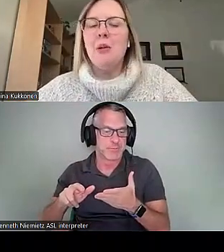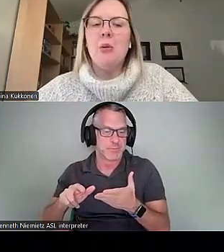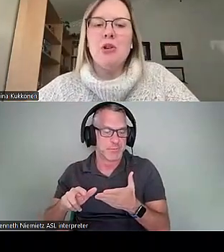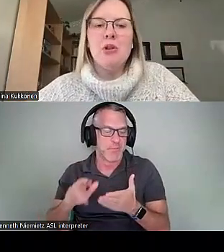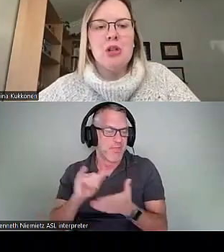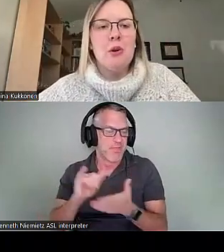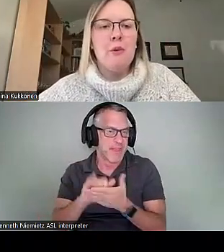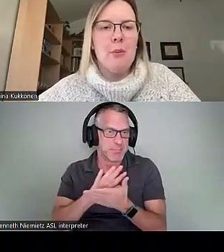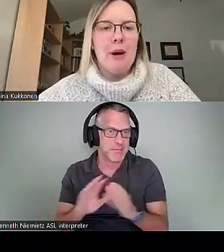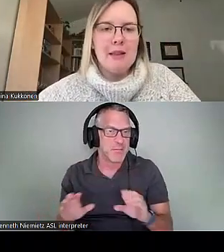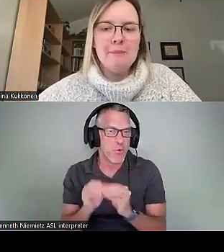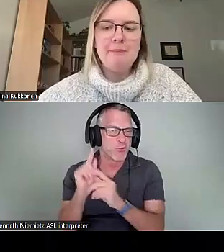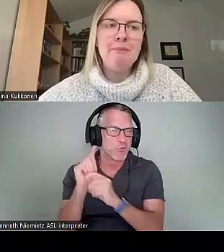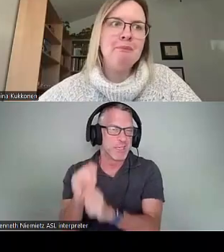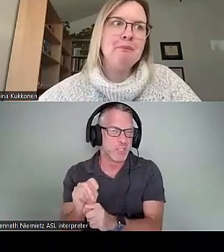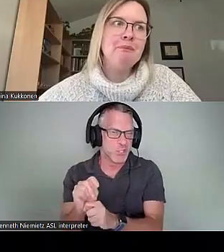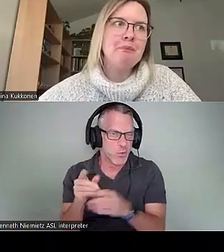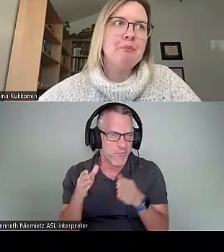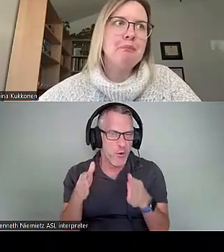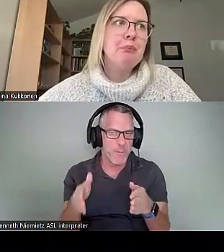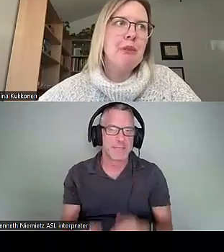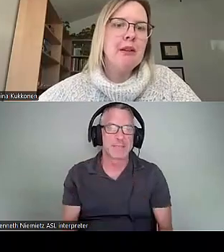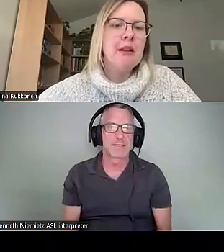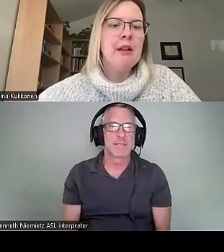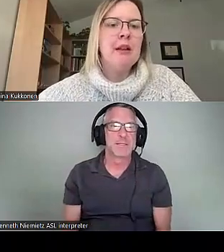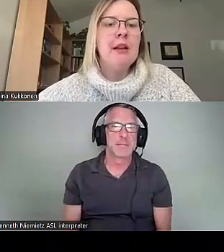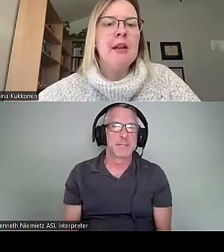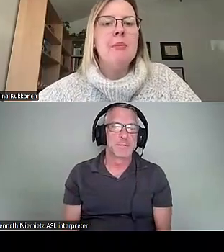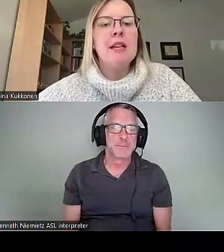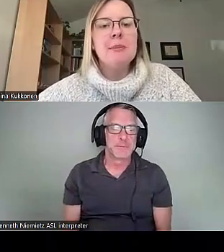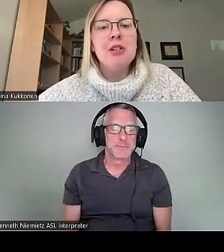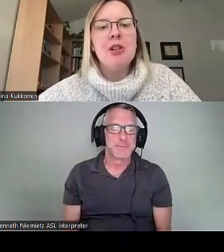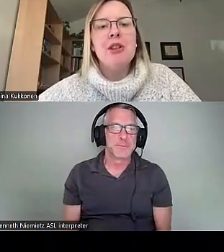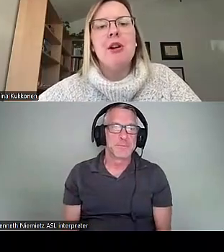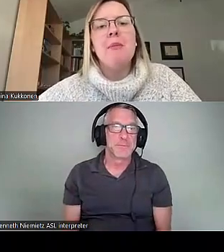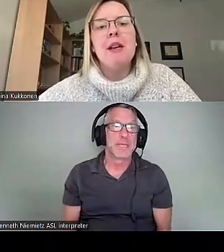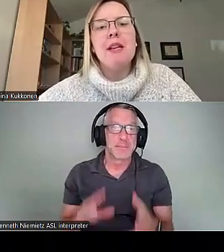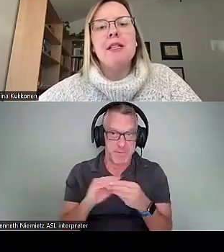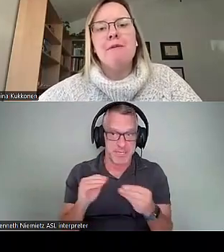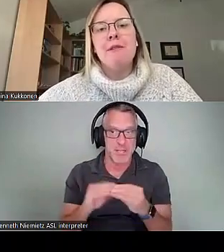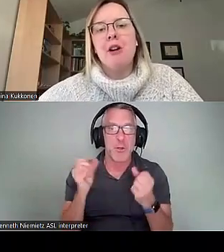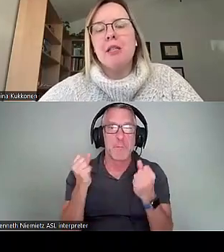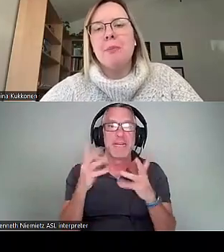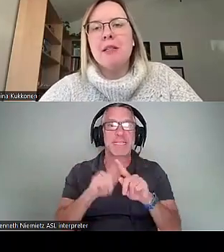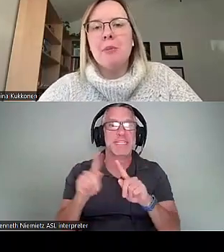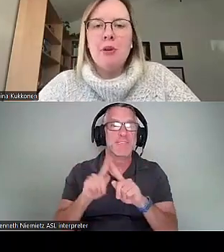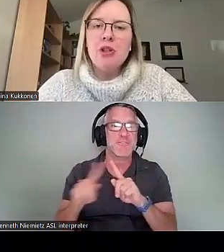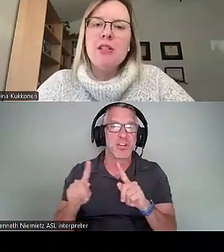in more traditional formats. But as mentioned, there are many different arts-based approaches.